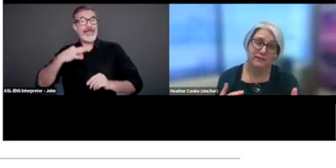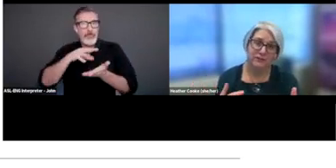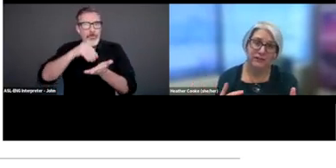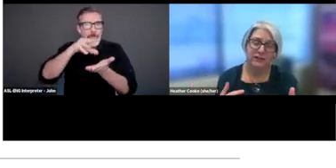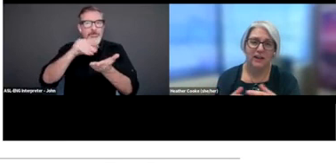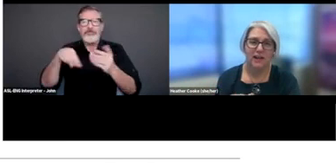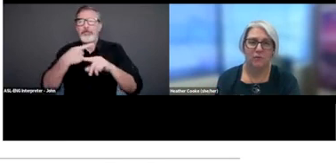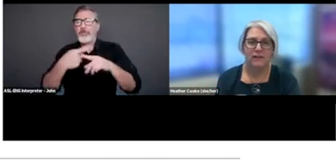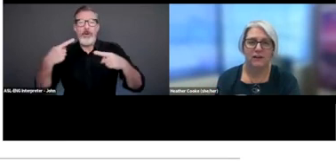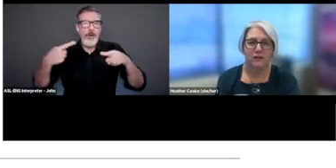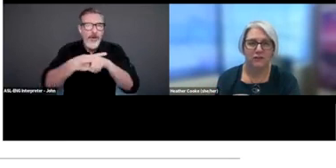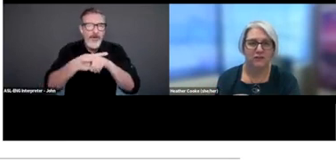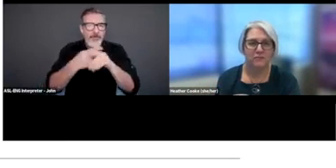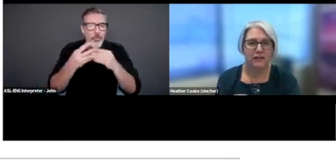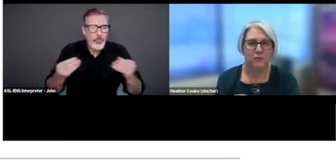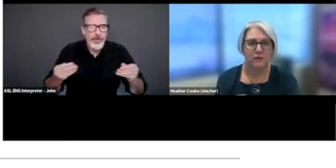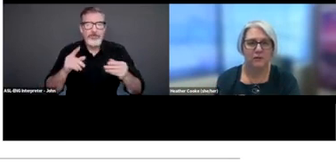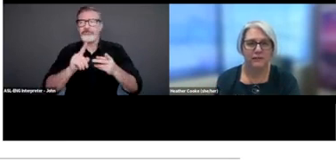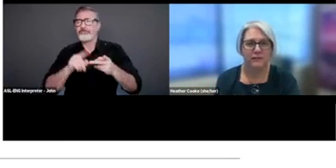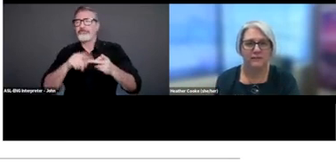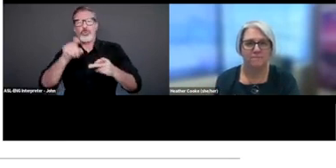resolution within our long term care workplaces.